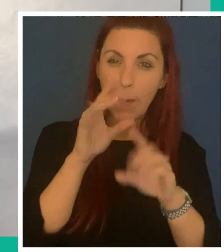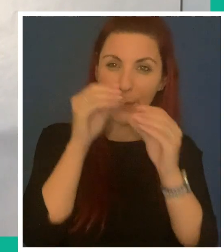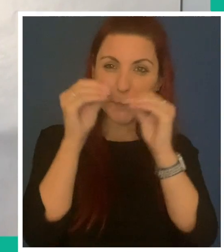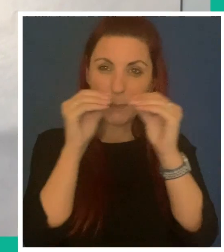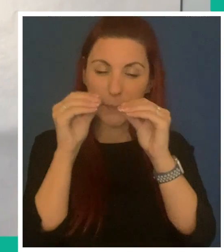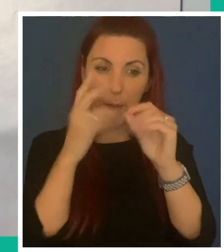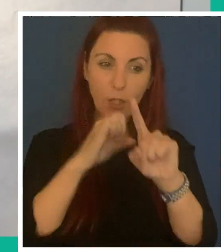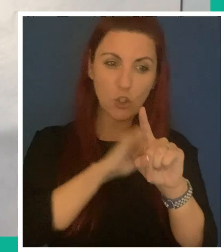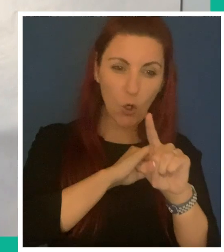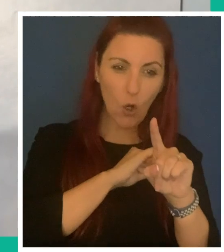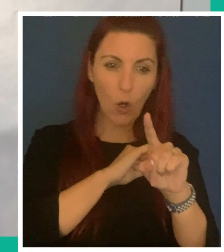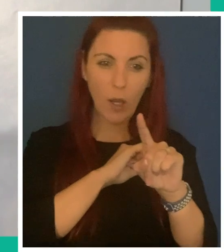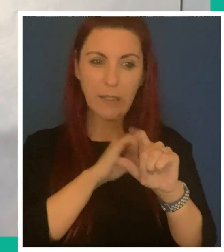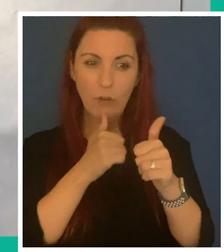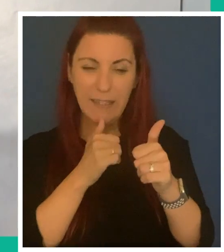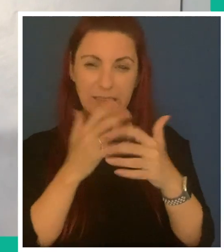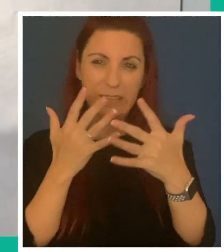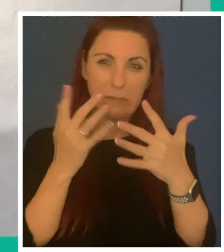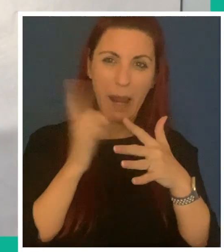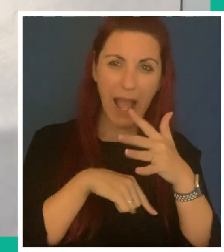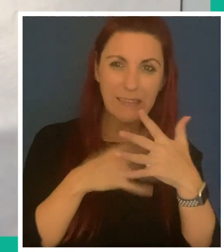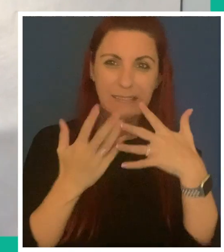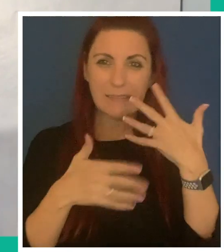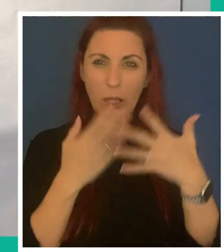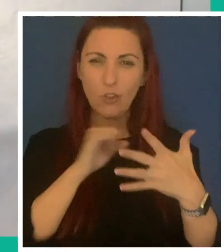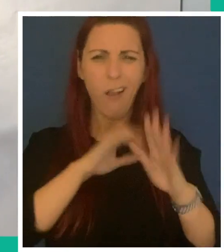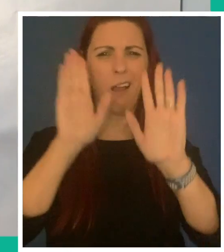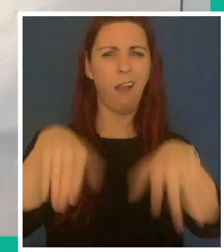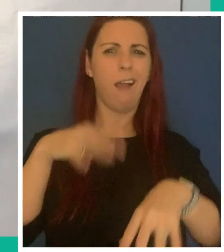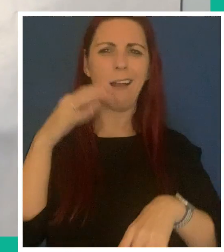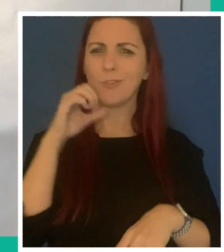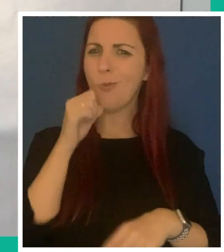are thinking, it's more grey than black because I'm using a pencil don't worry about it, it doesn't have to be perfect.